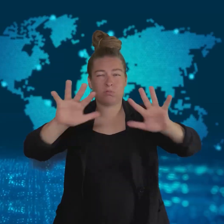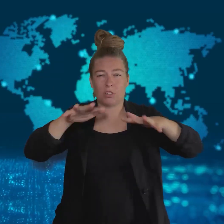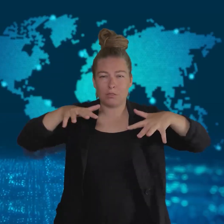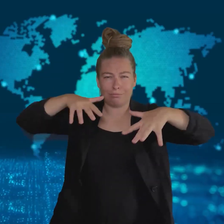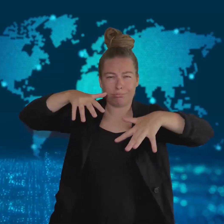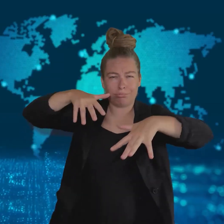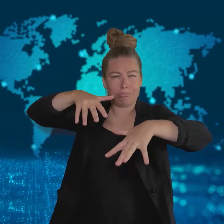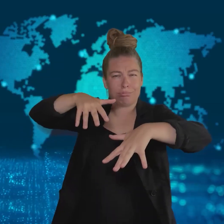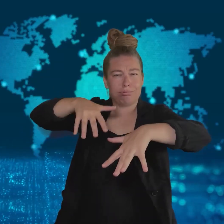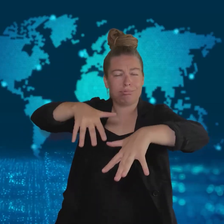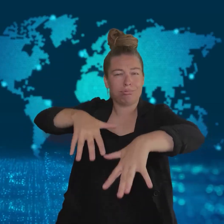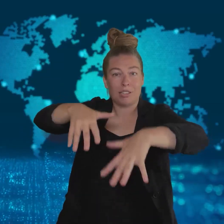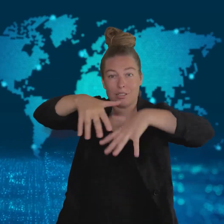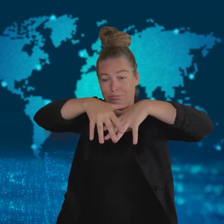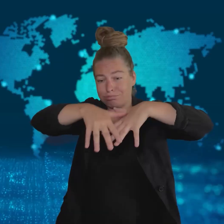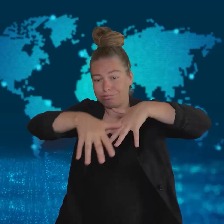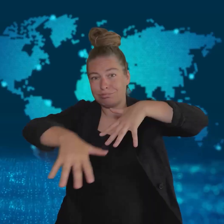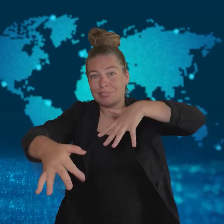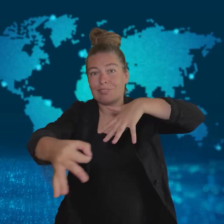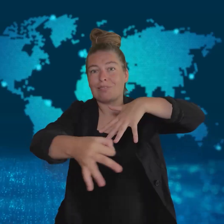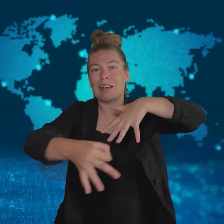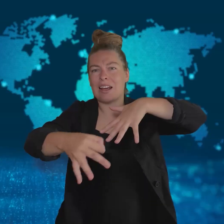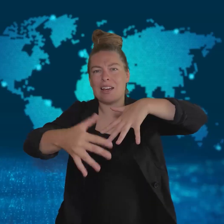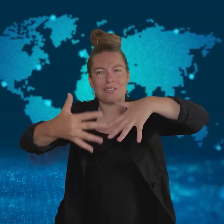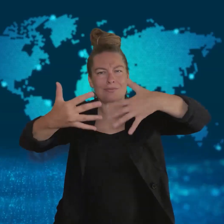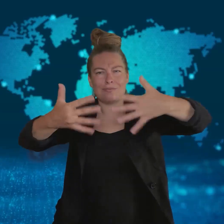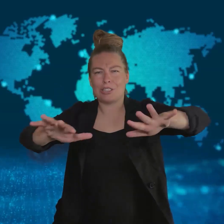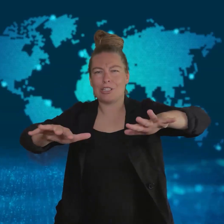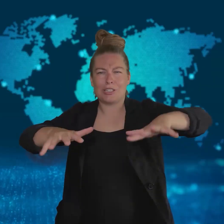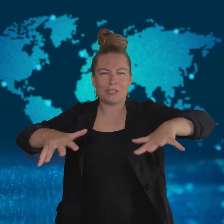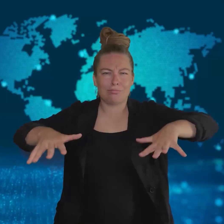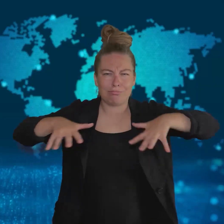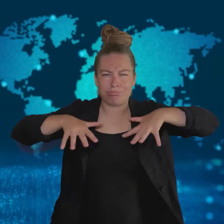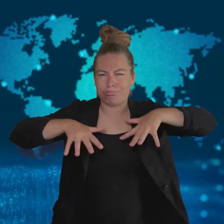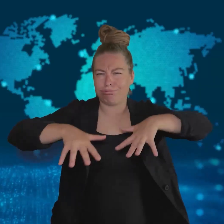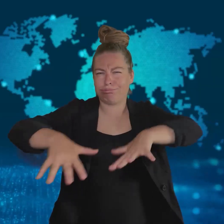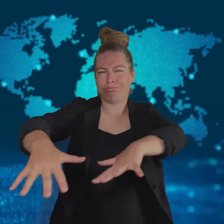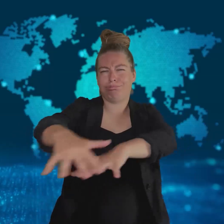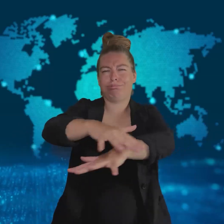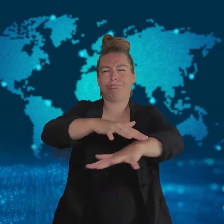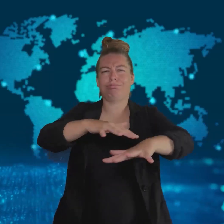It carried rock and debris down the mountain.